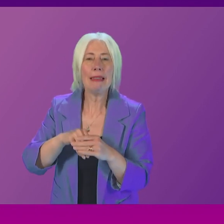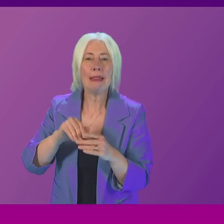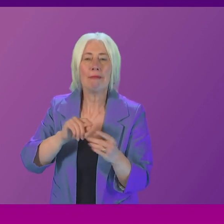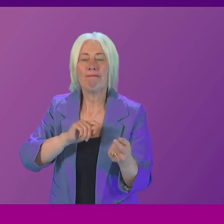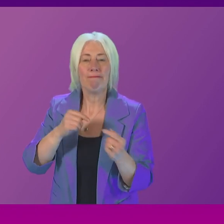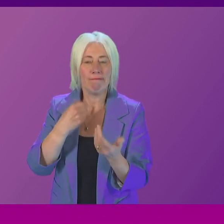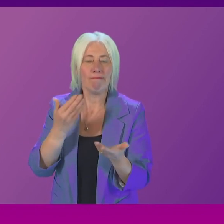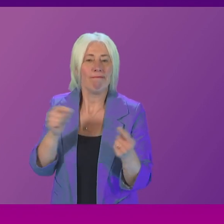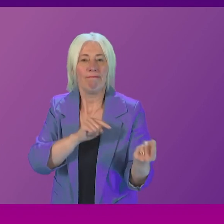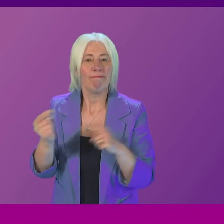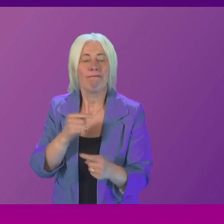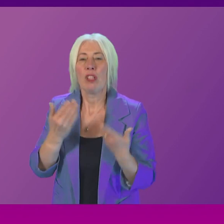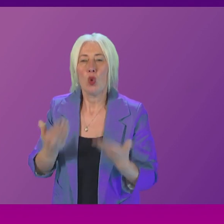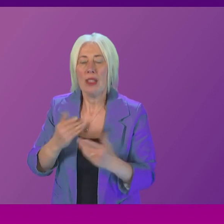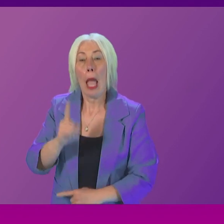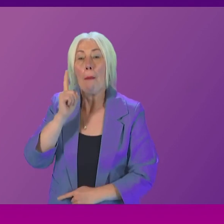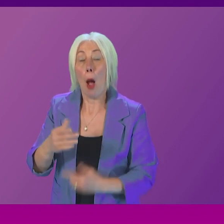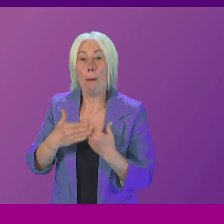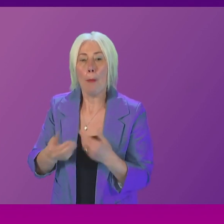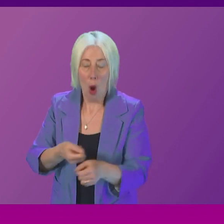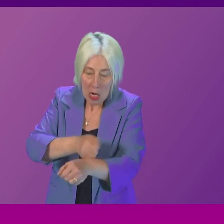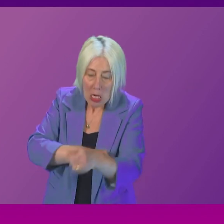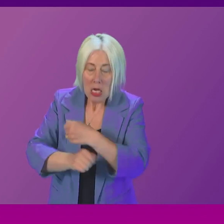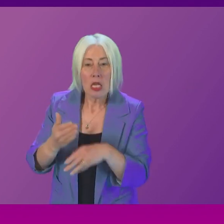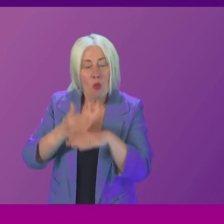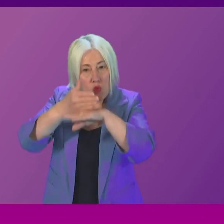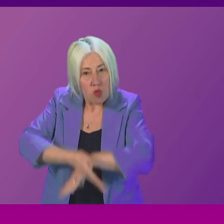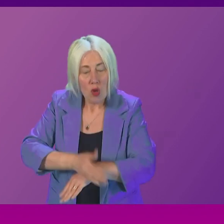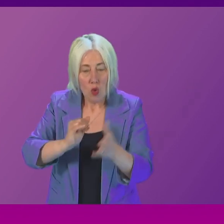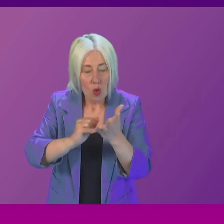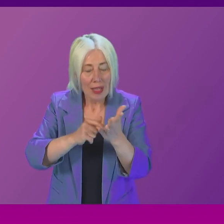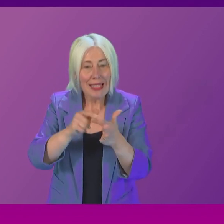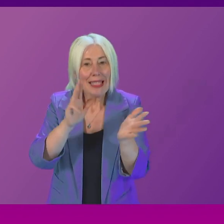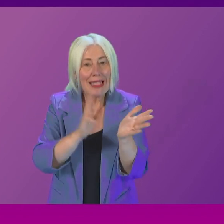We know that the more effort that we put into STEM and ensuring that we get more women and